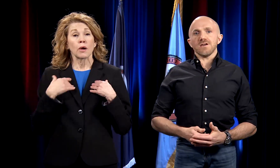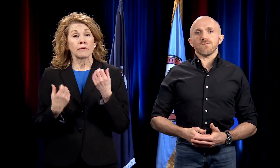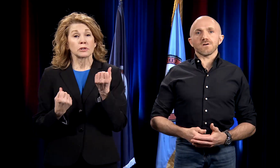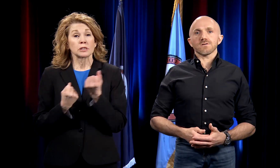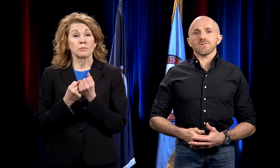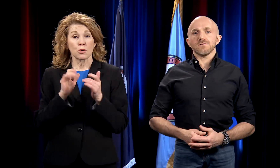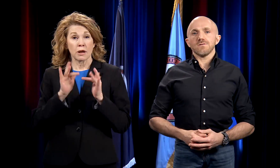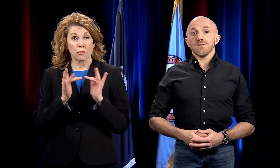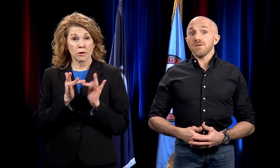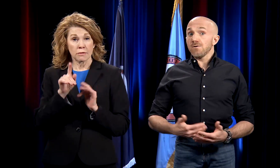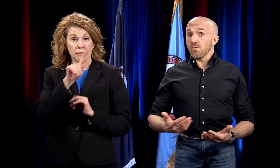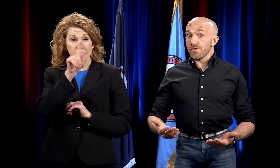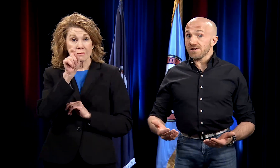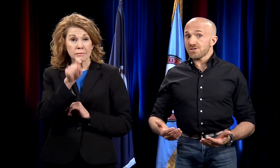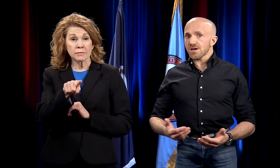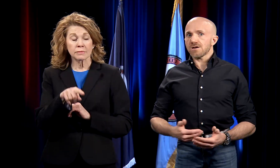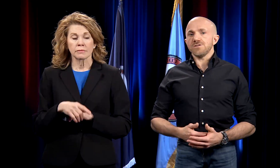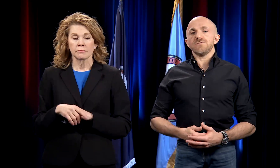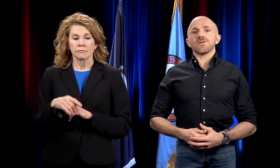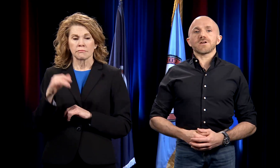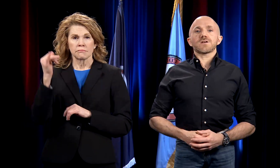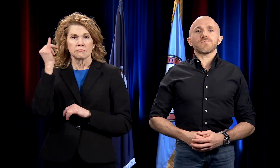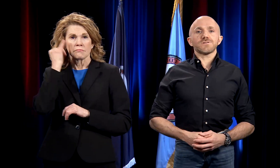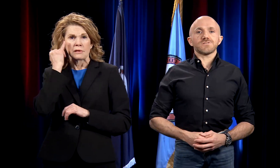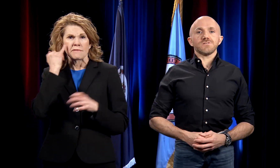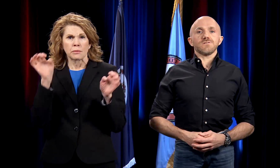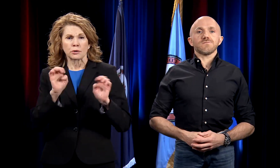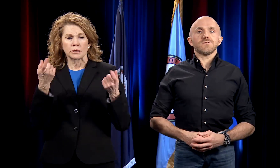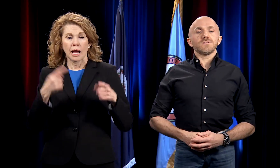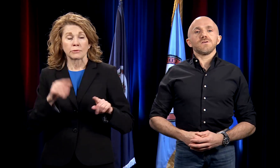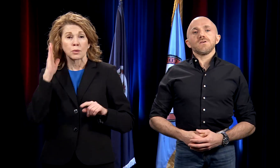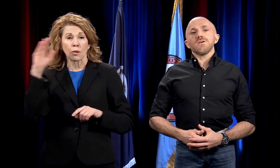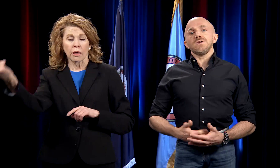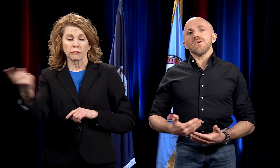network? Will they check on you during an emergency? If